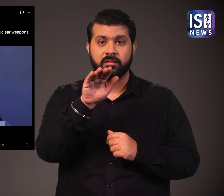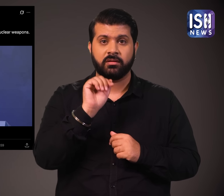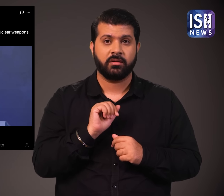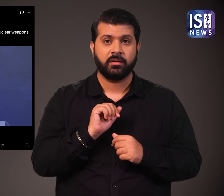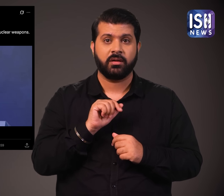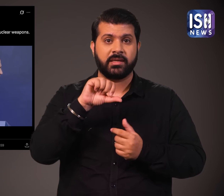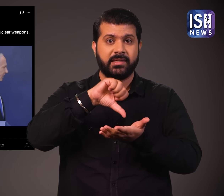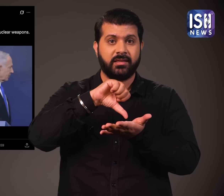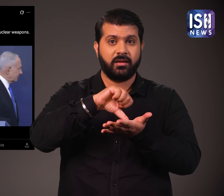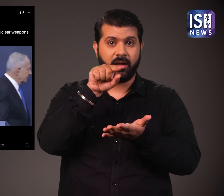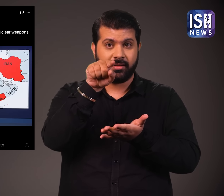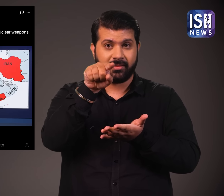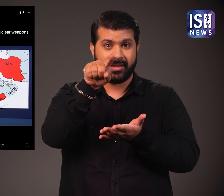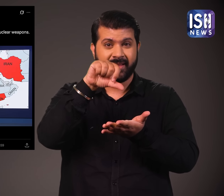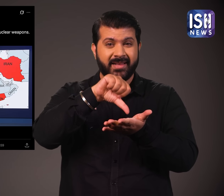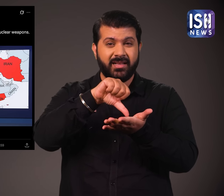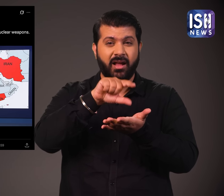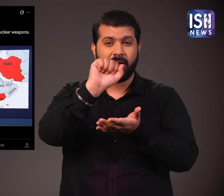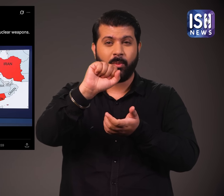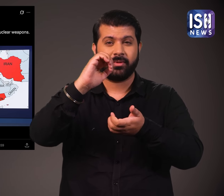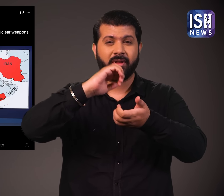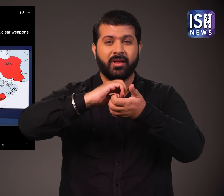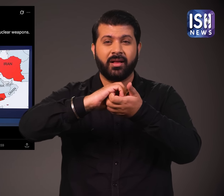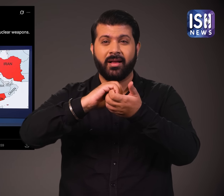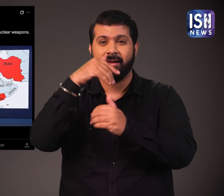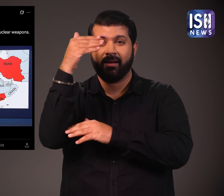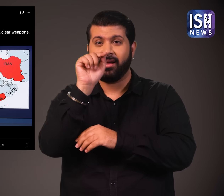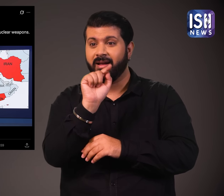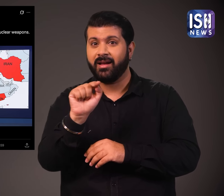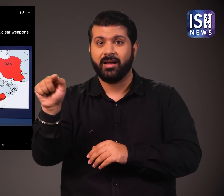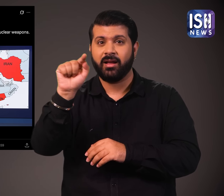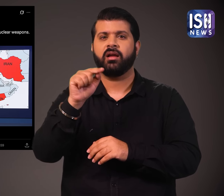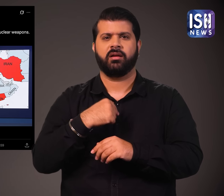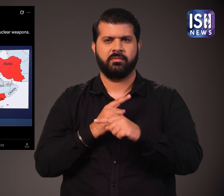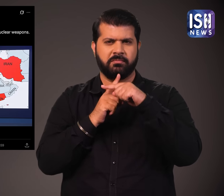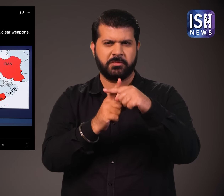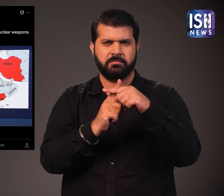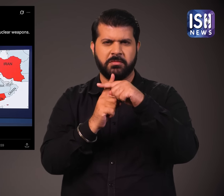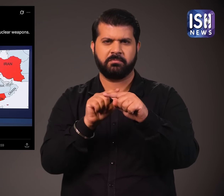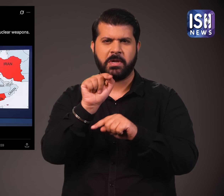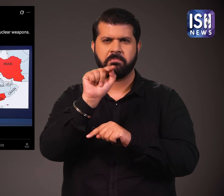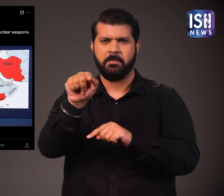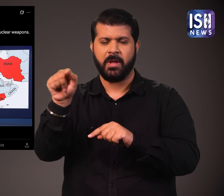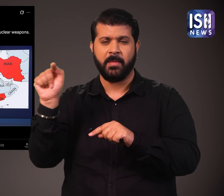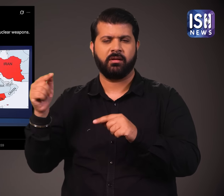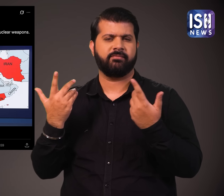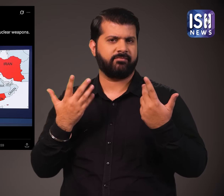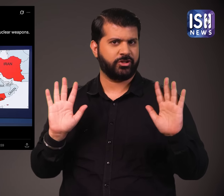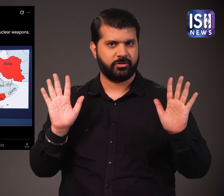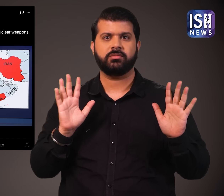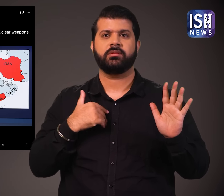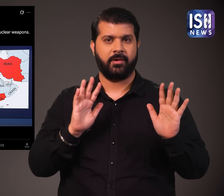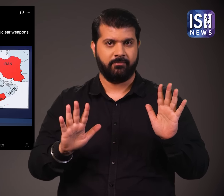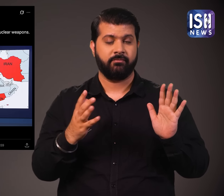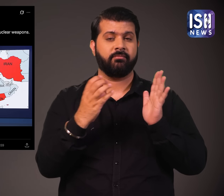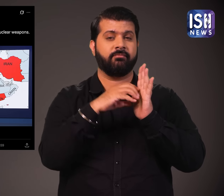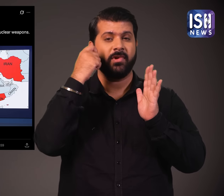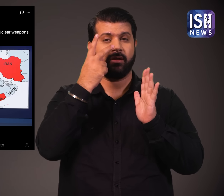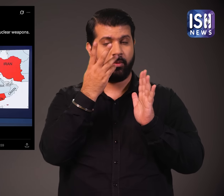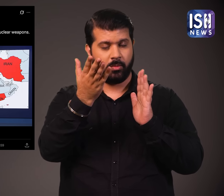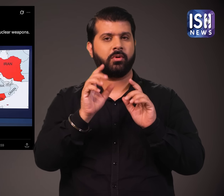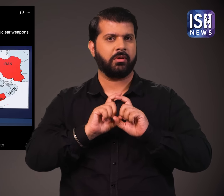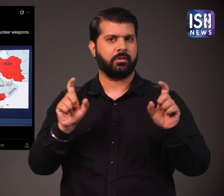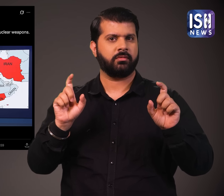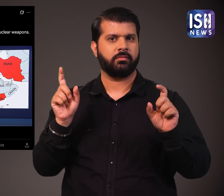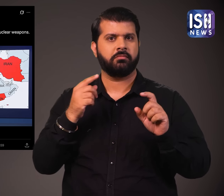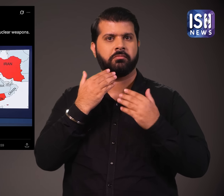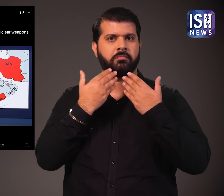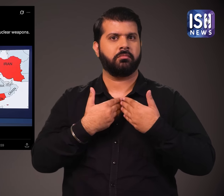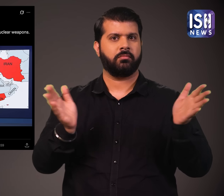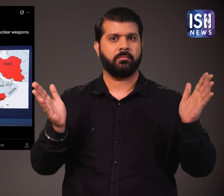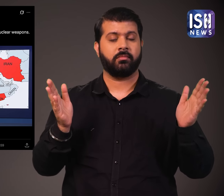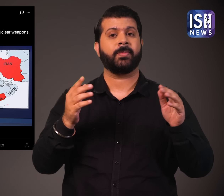In this video, he showed maps of countries that are allies of Iran and were targeted by Israel.